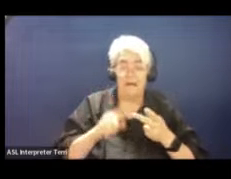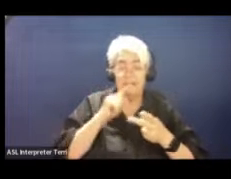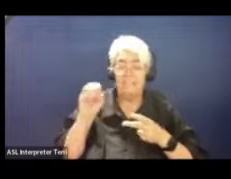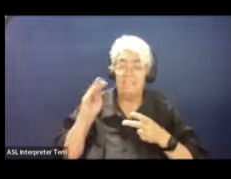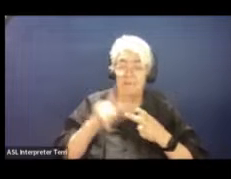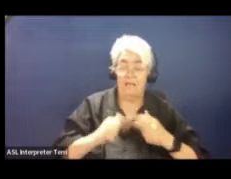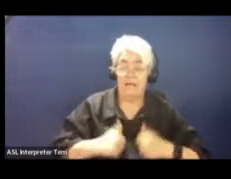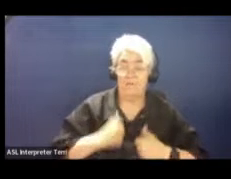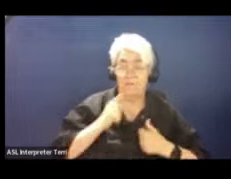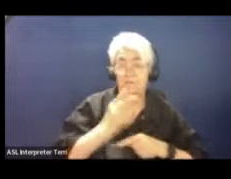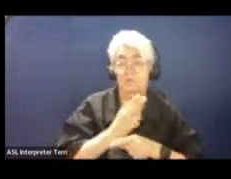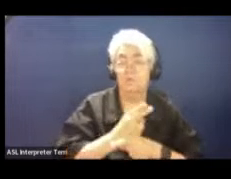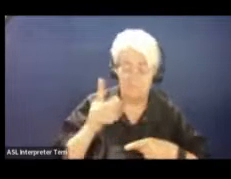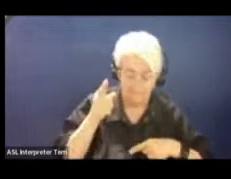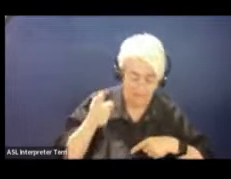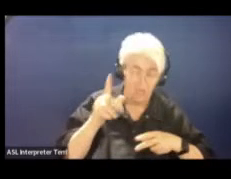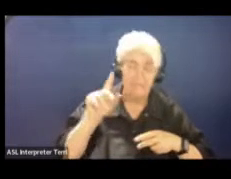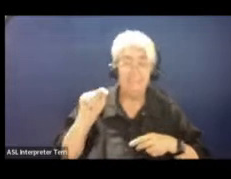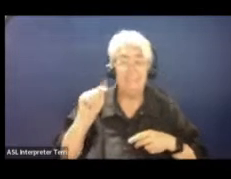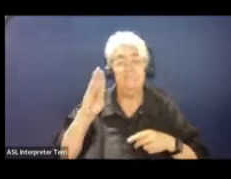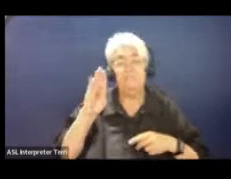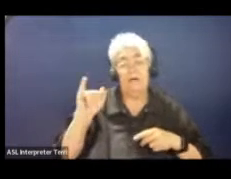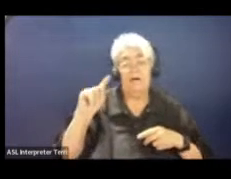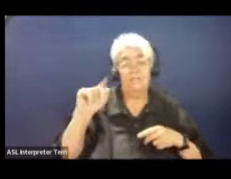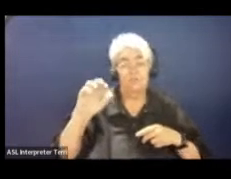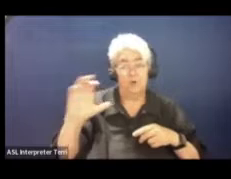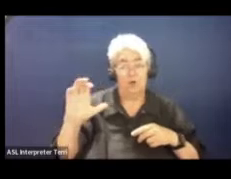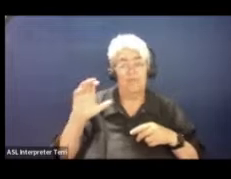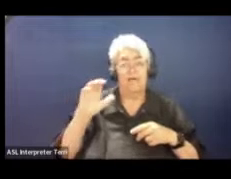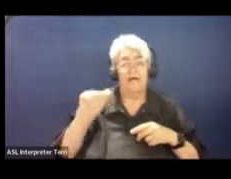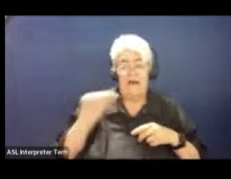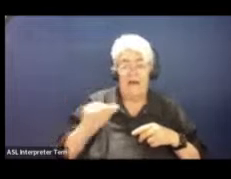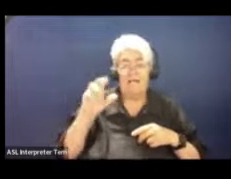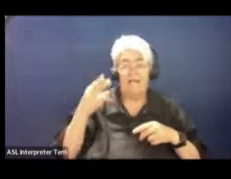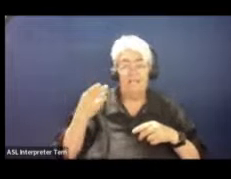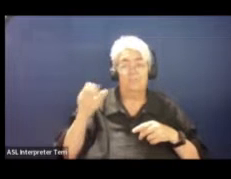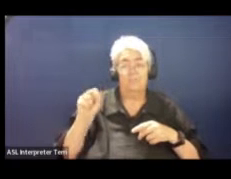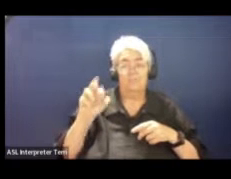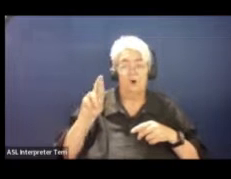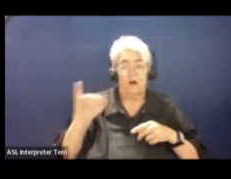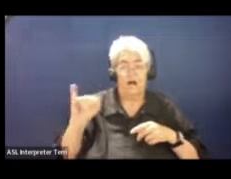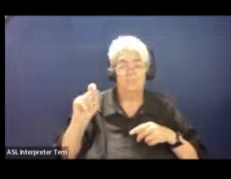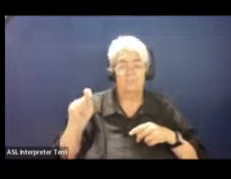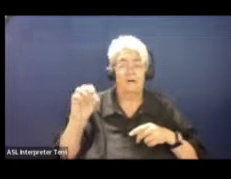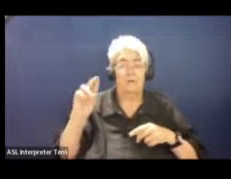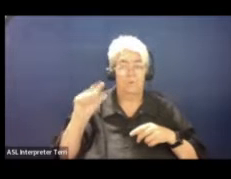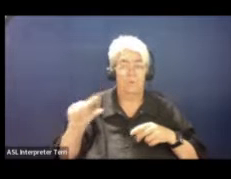their TBI TARC@hsri.org. Please note that the email address is not monitored during the